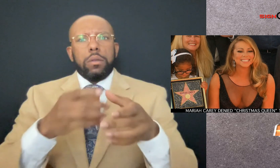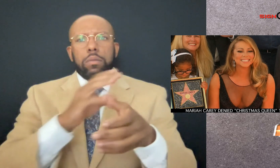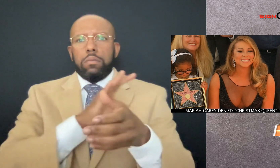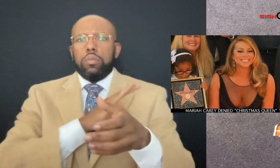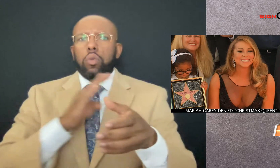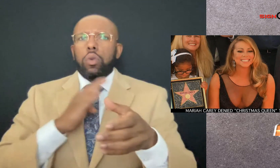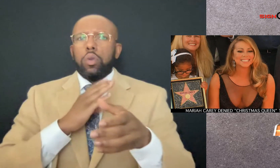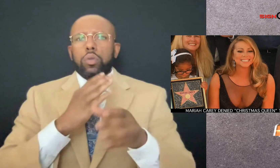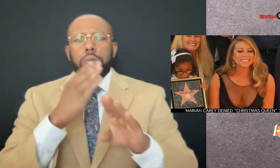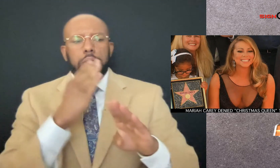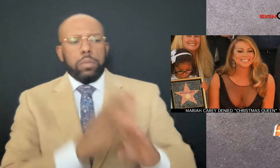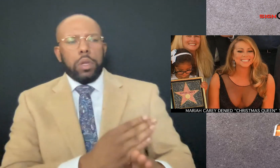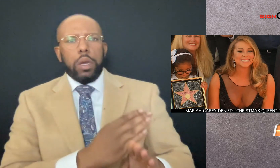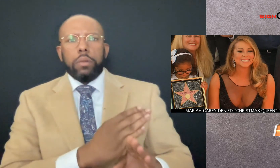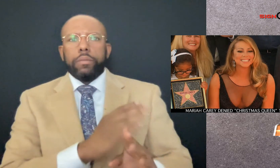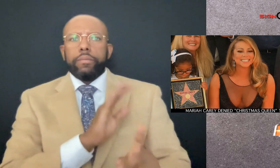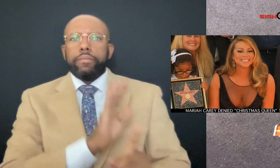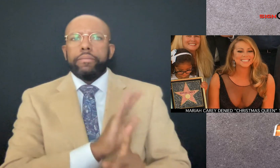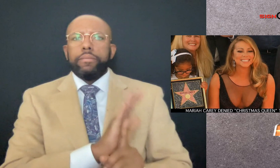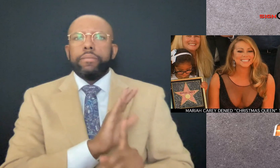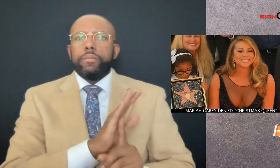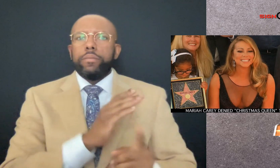to block Carrie's trademark attempt.